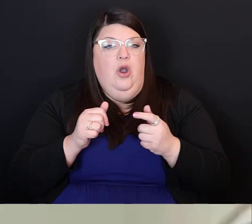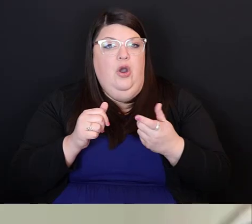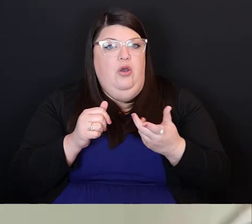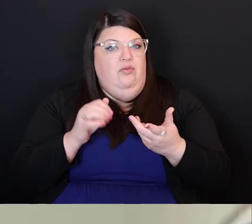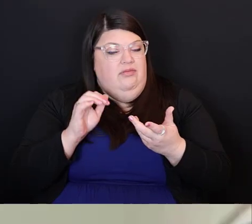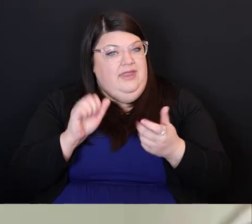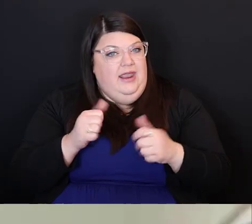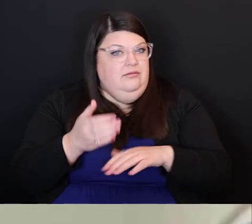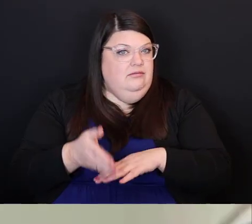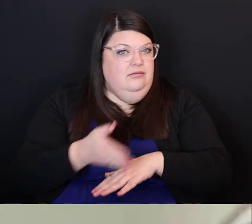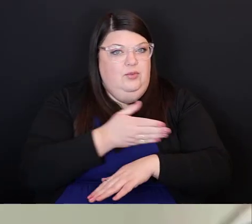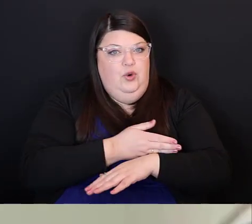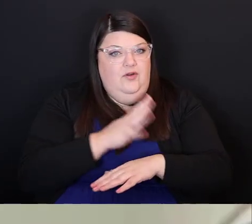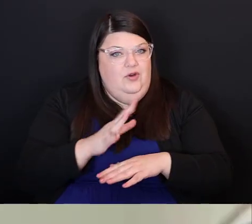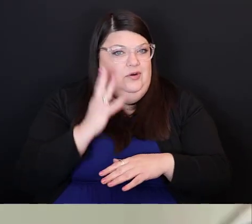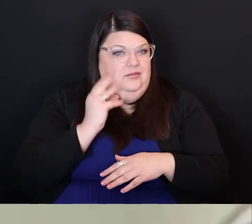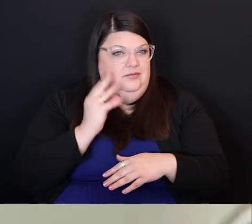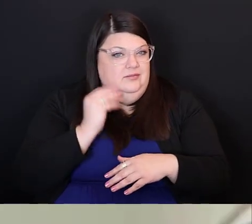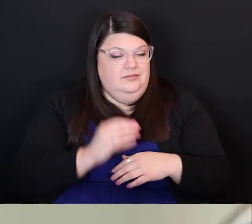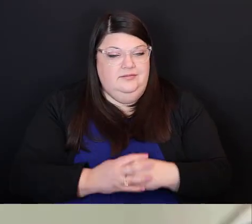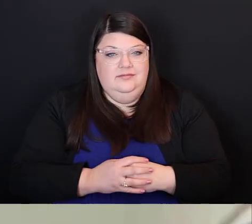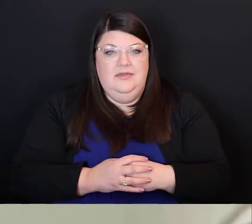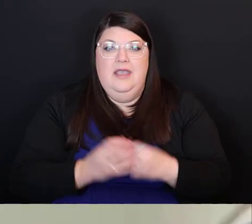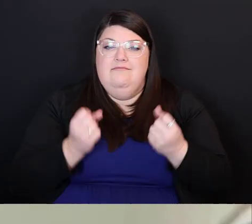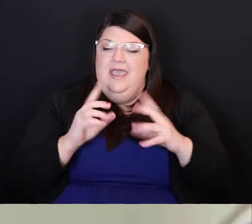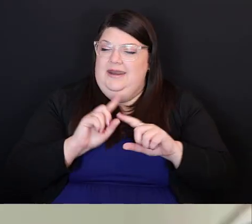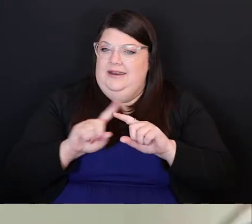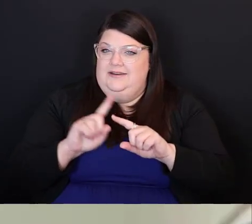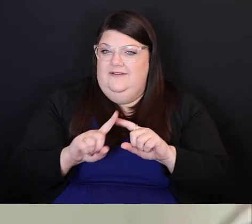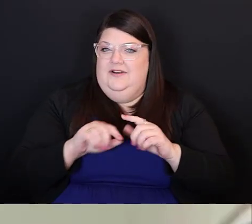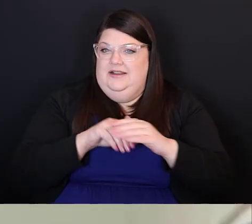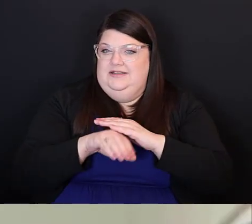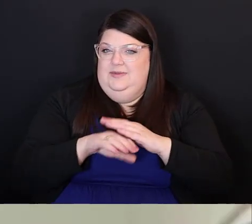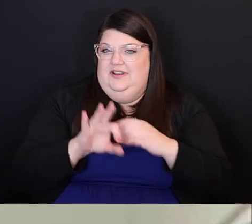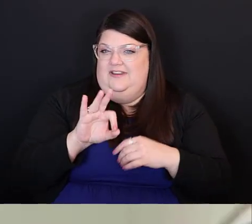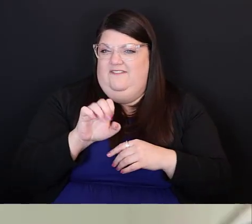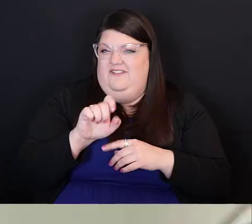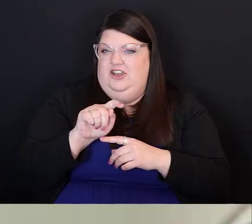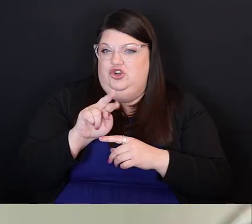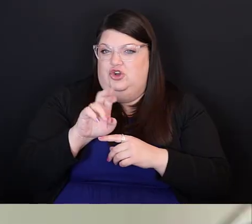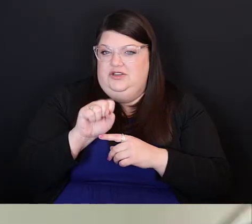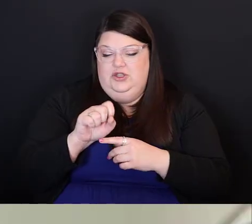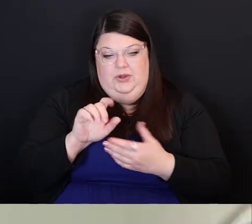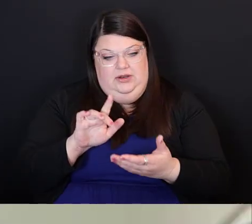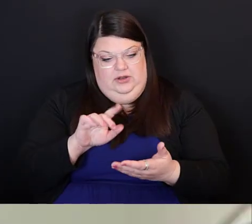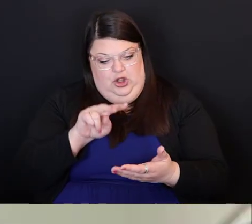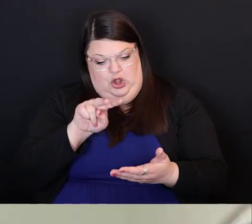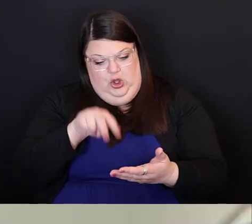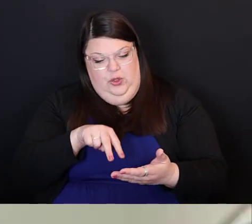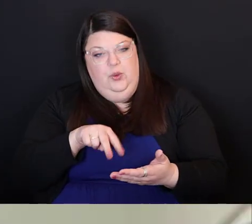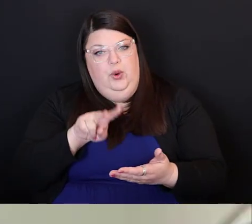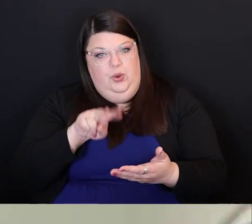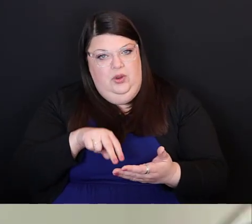There are also a variety of other accessibility features I mentioned, and these you can look through, especially when you're setting up a